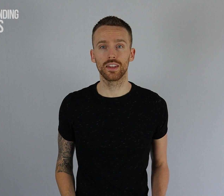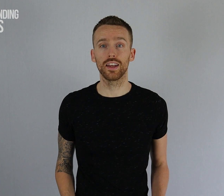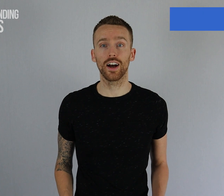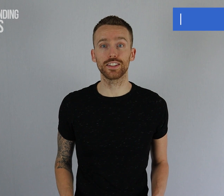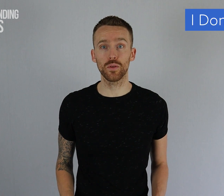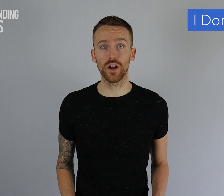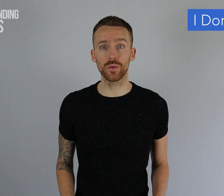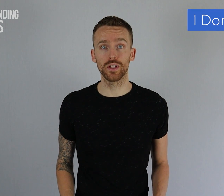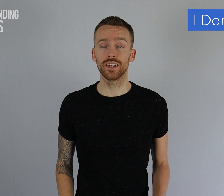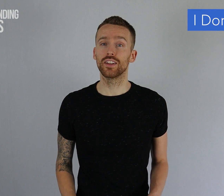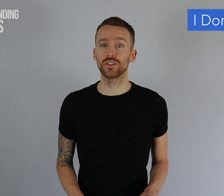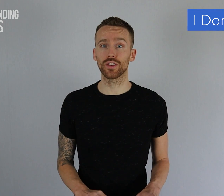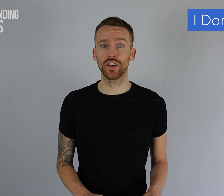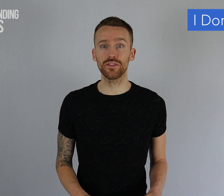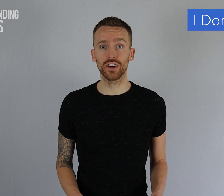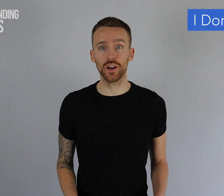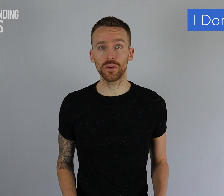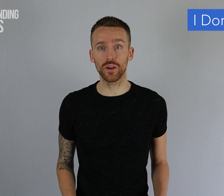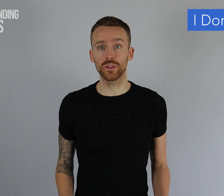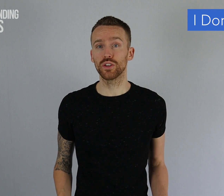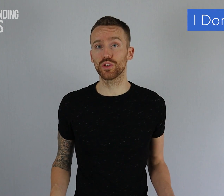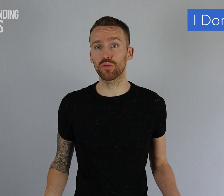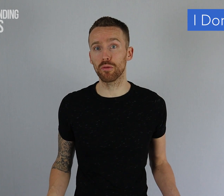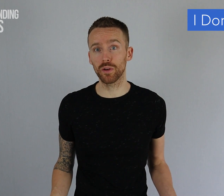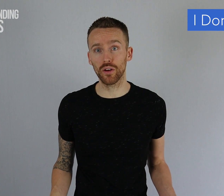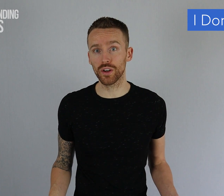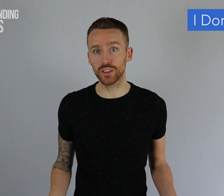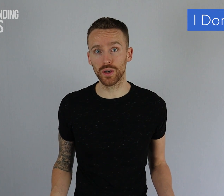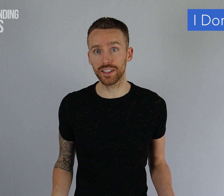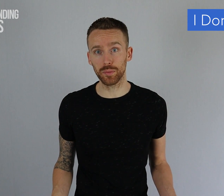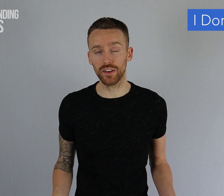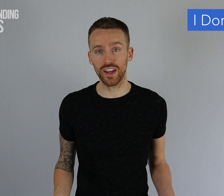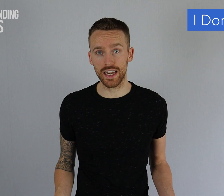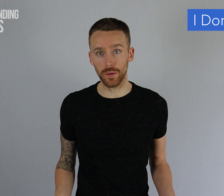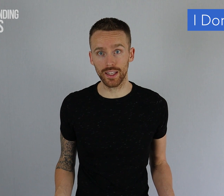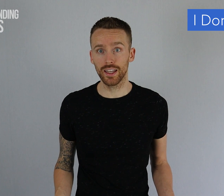I don't know. So the sign for I don't know, you probably already do a little bit of it